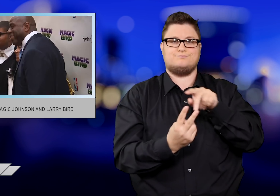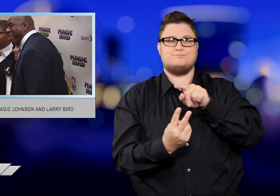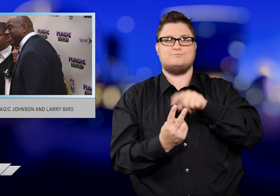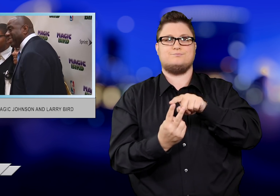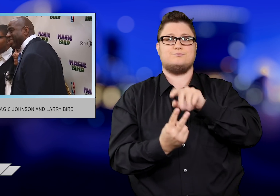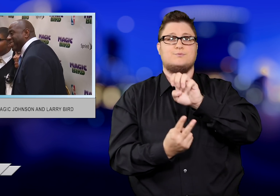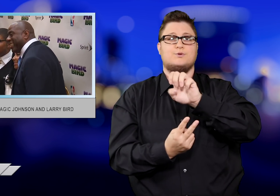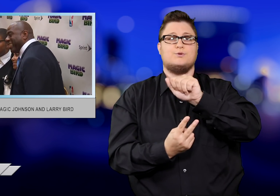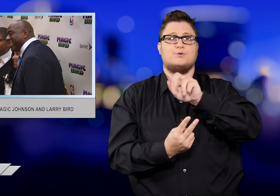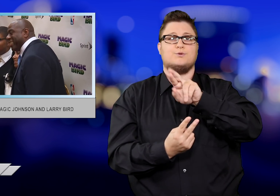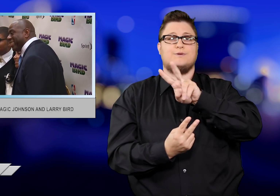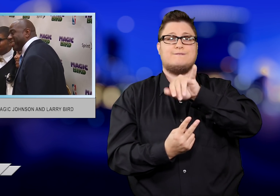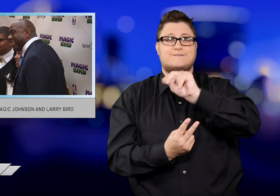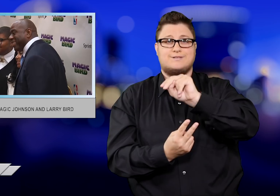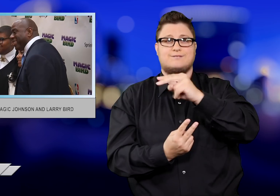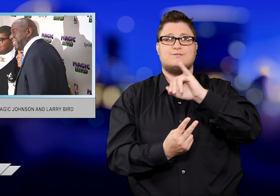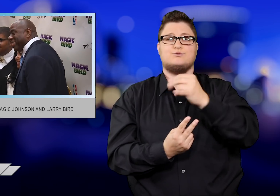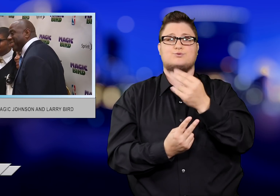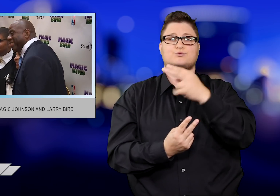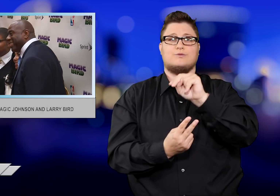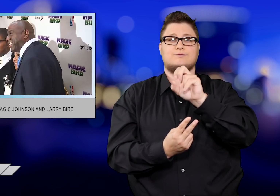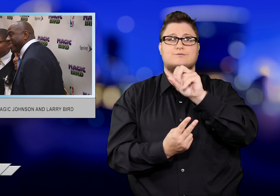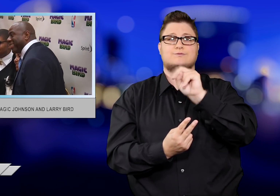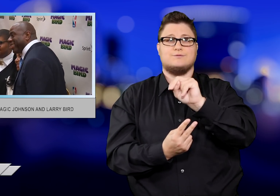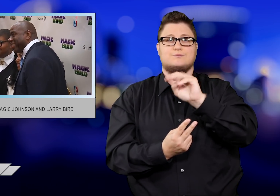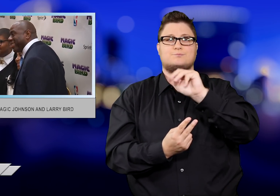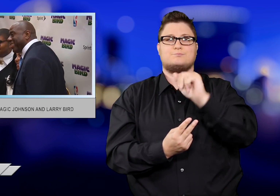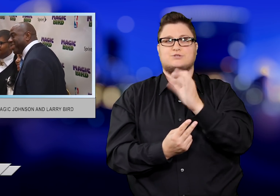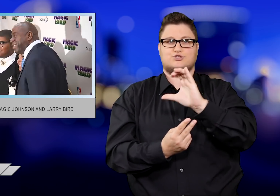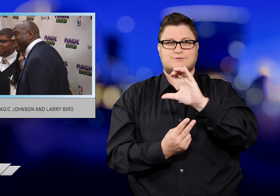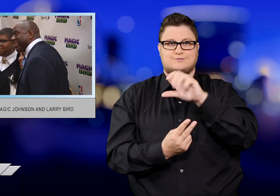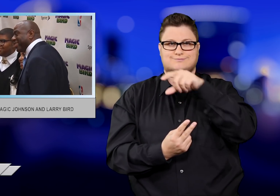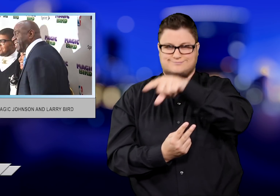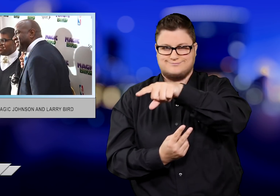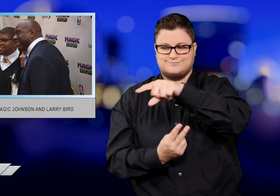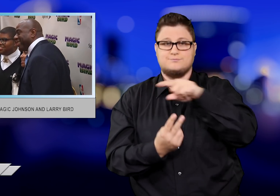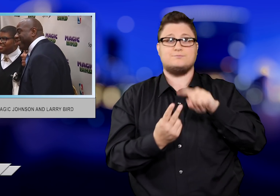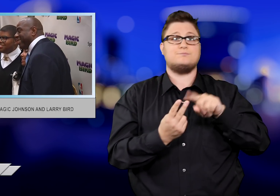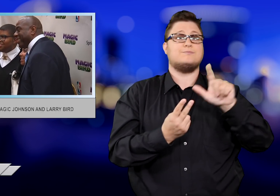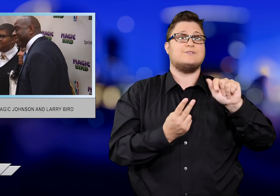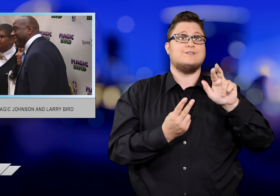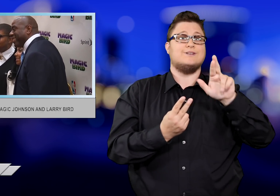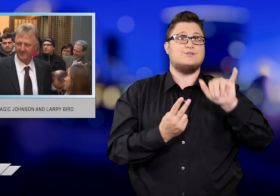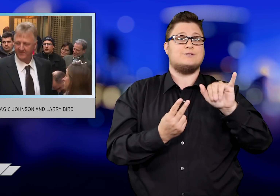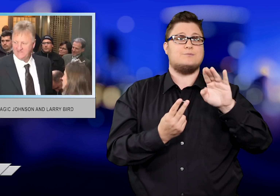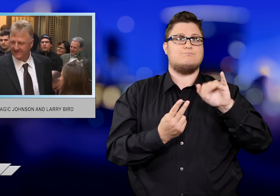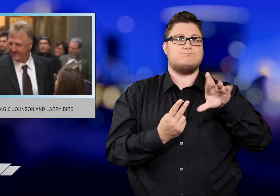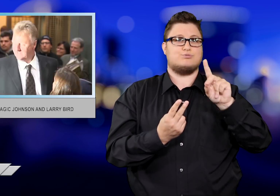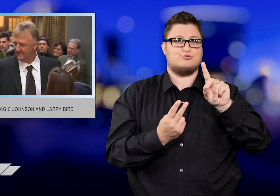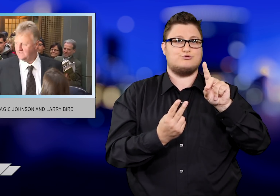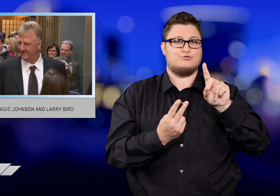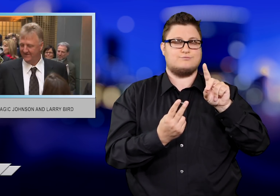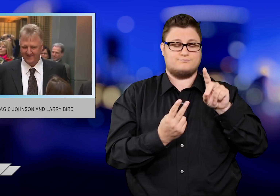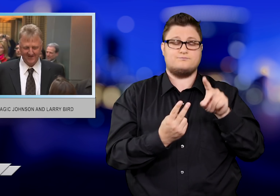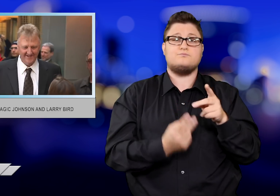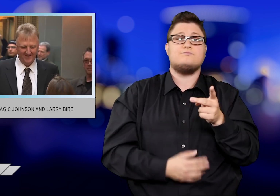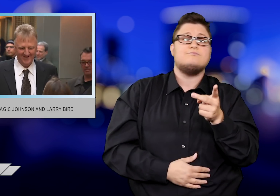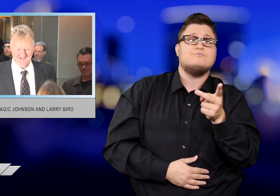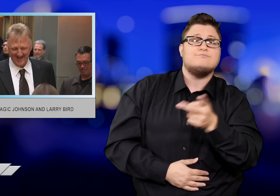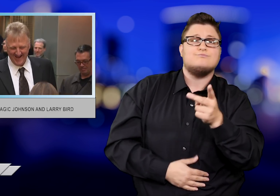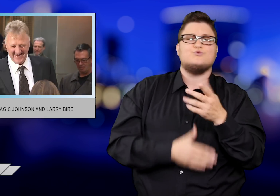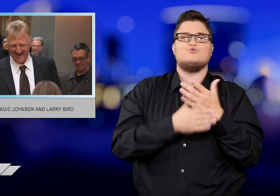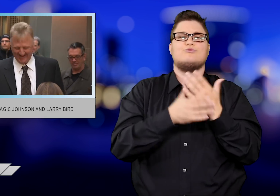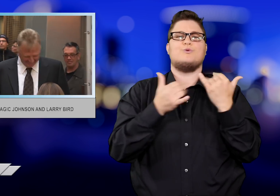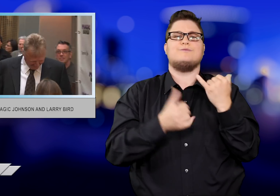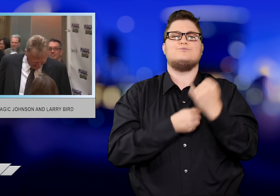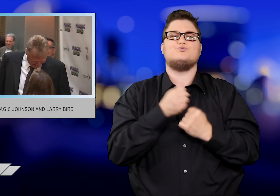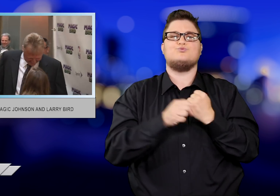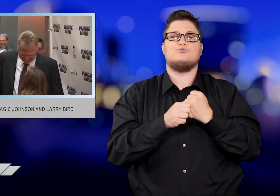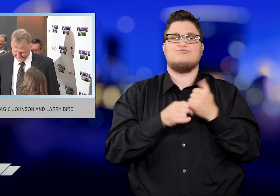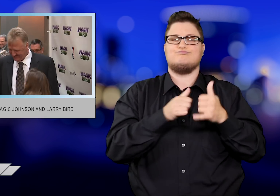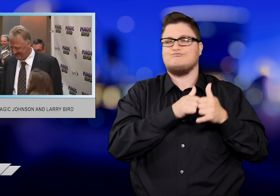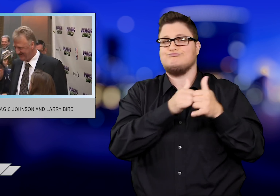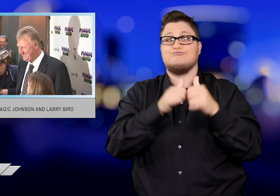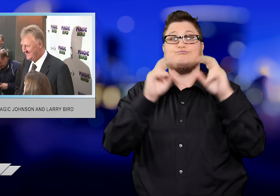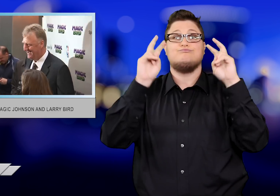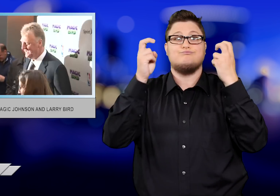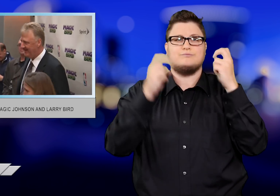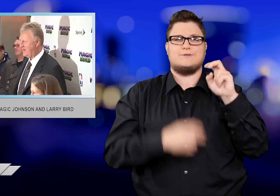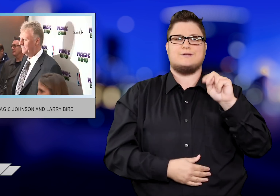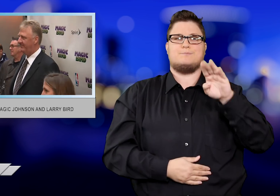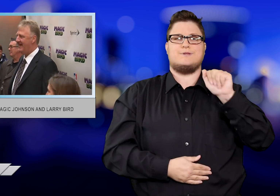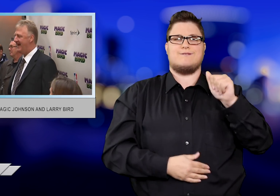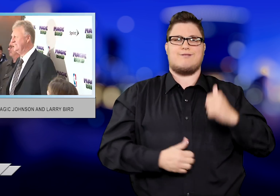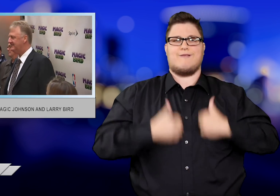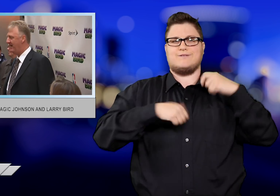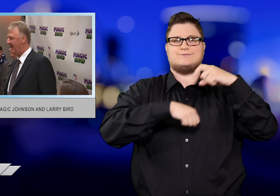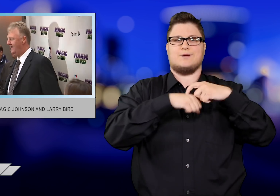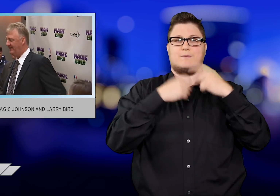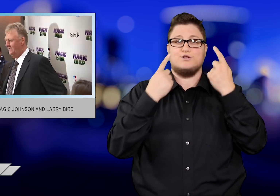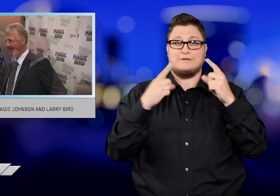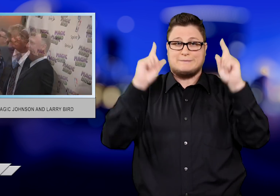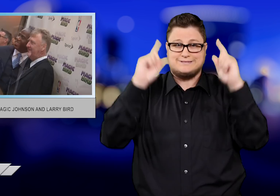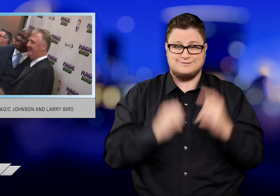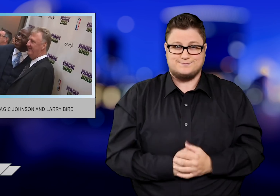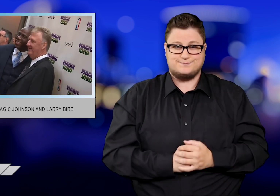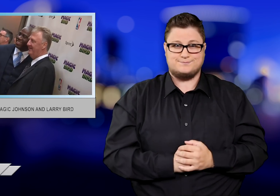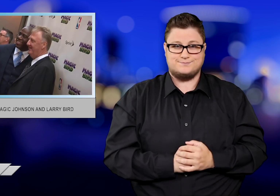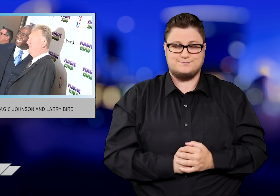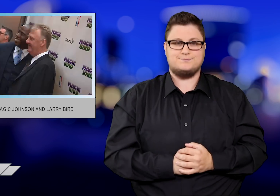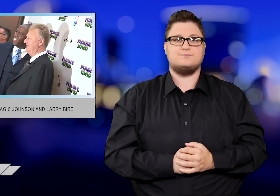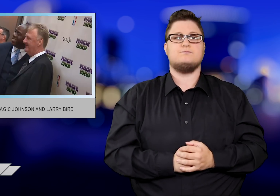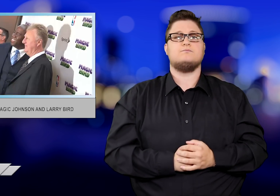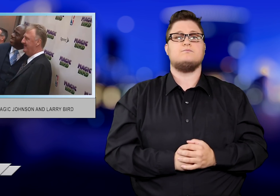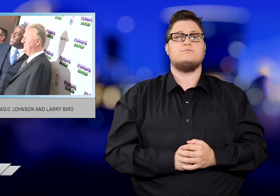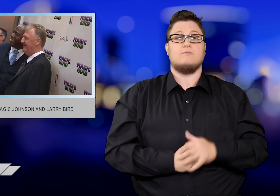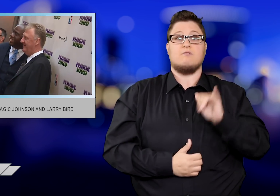Earvin "Magic" Johnson and Larry Bird will share this year's NBA Lifetime Achievement award.